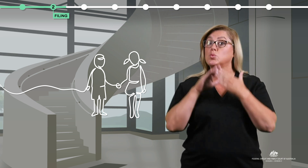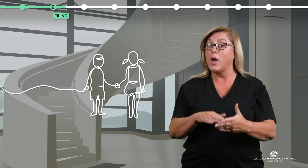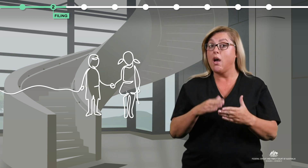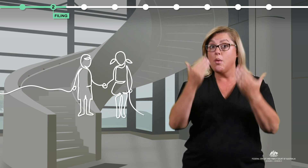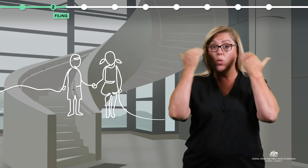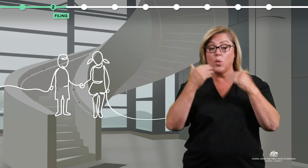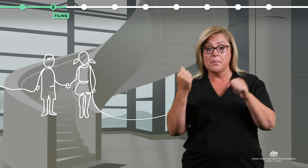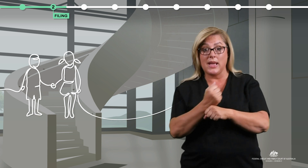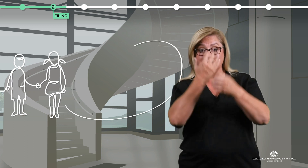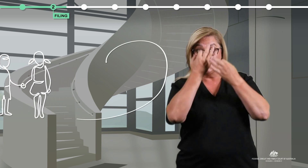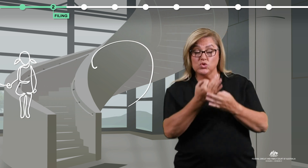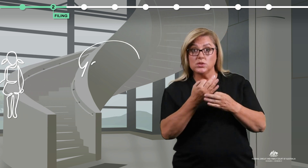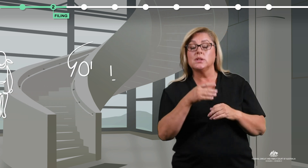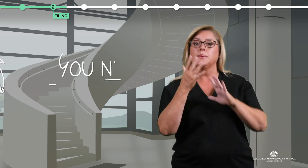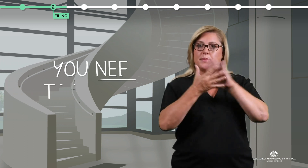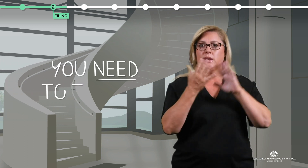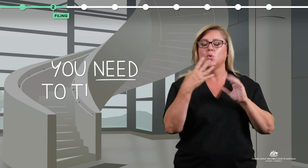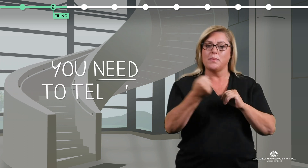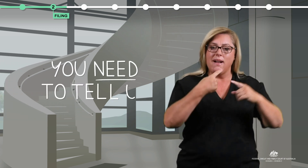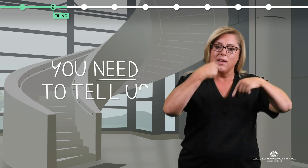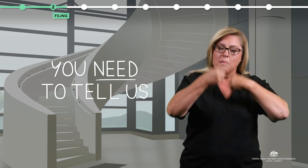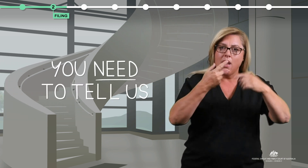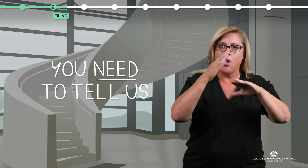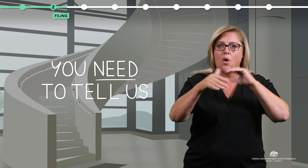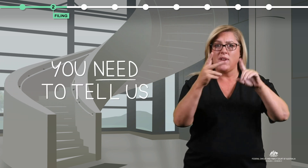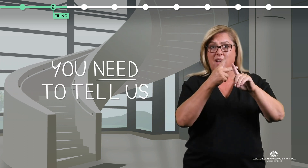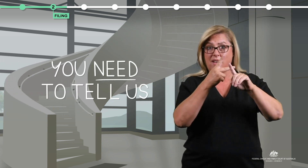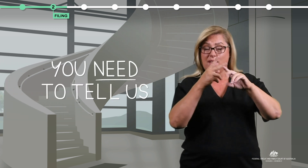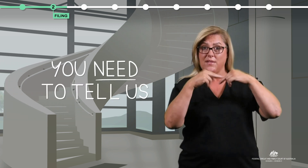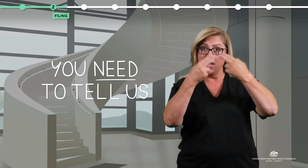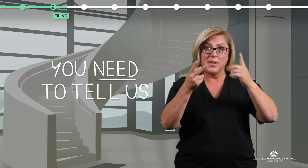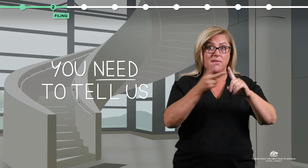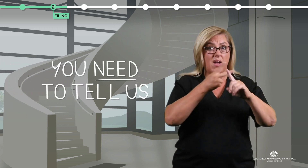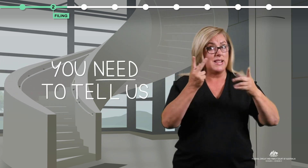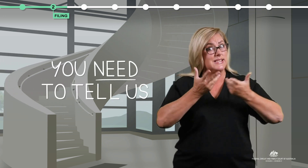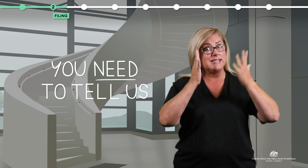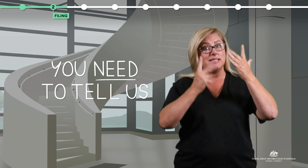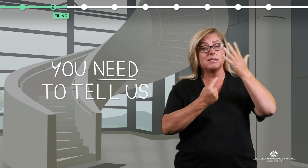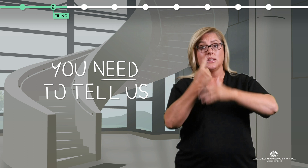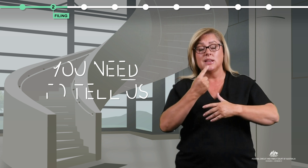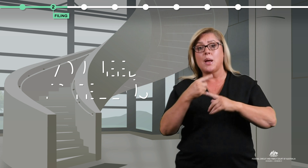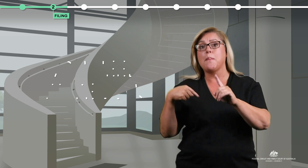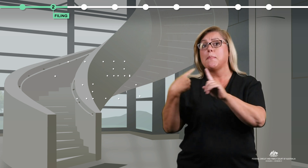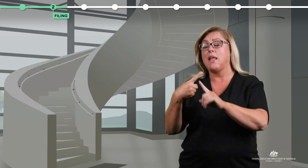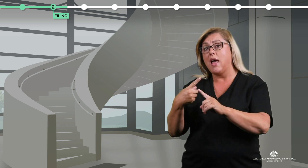To help the Court make decisions you need to tell us about any family violence and your safety concerns.